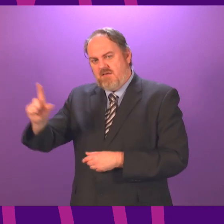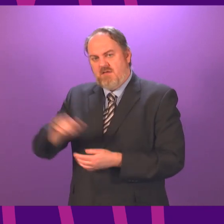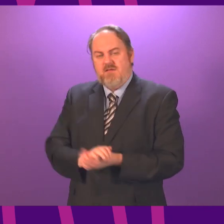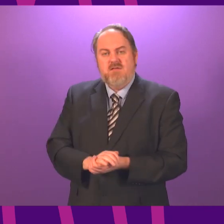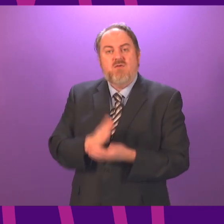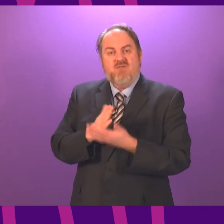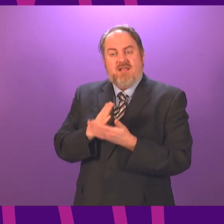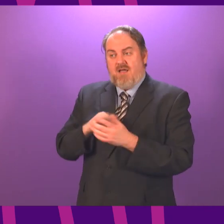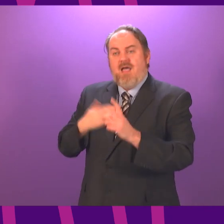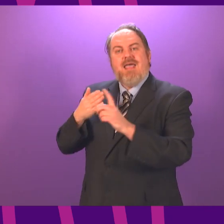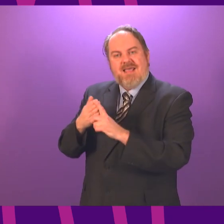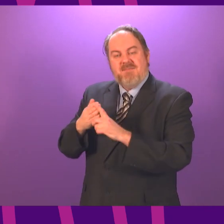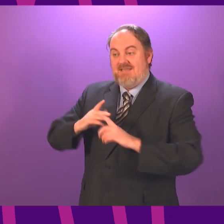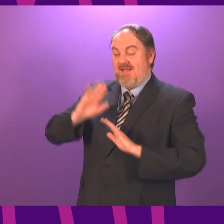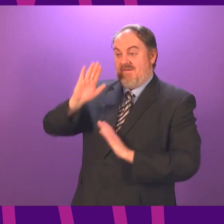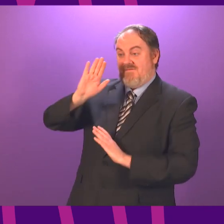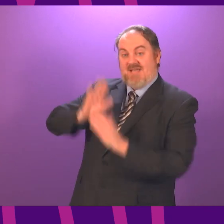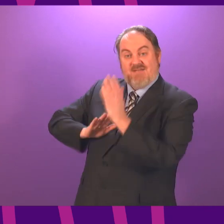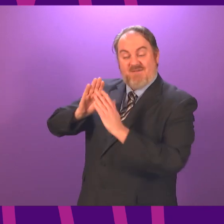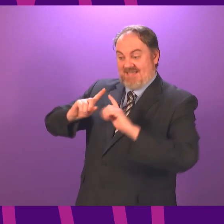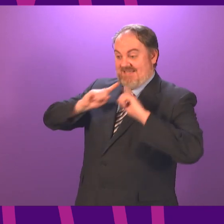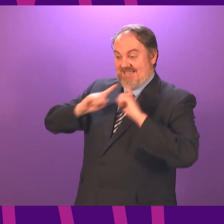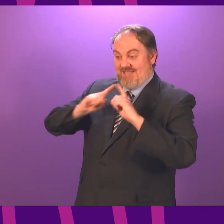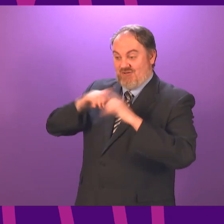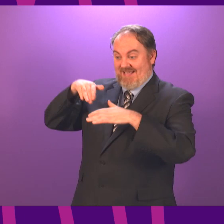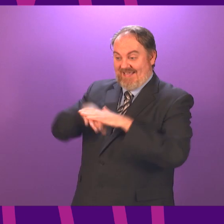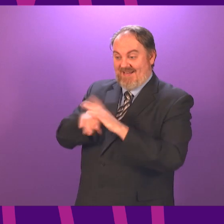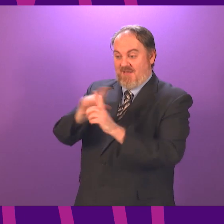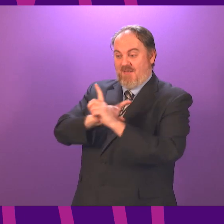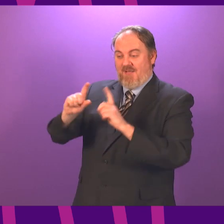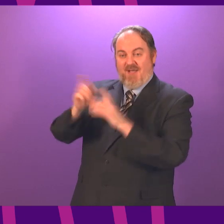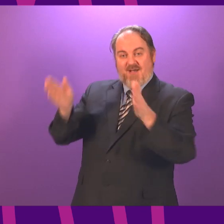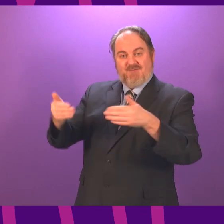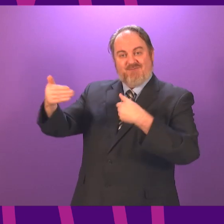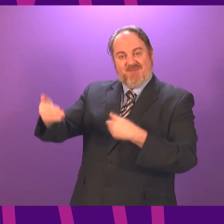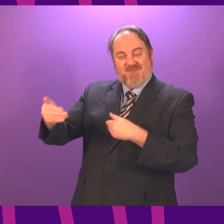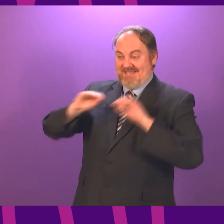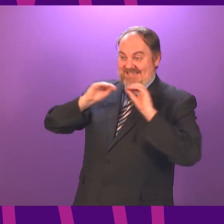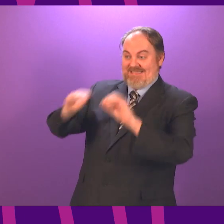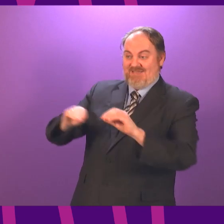in-person, face-to-face in-school education as possible as soon as possible. Willie Coffey (Kilmarnock and Irvine Valley) (SNP):